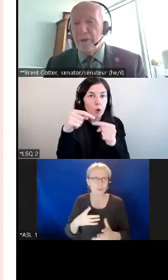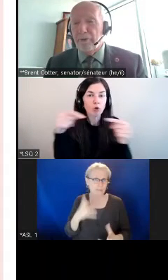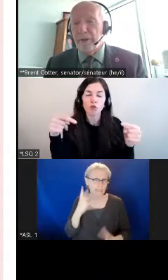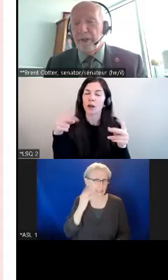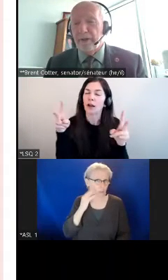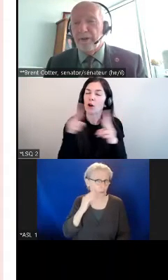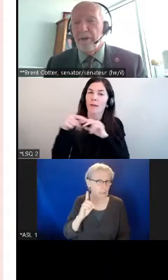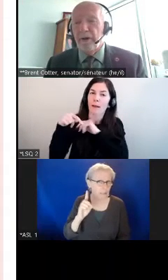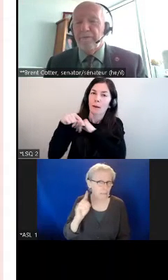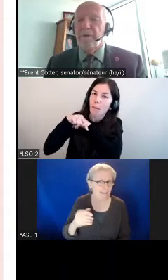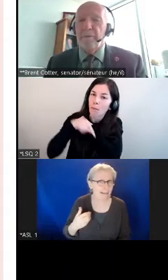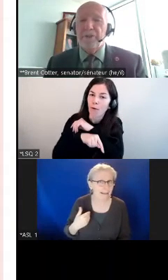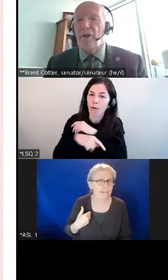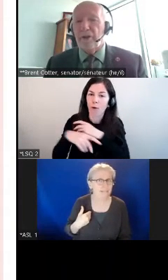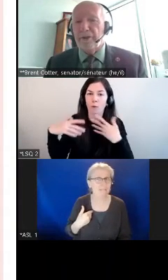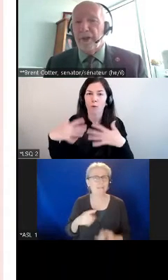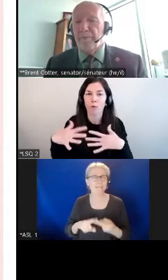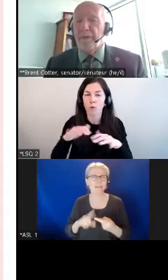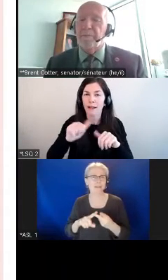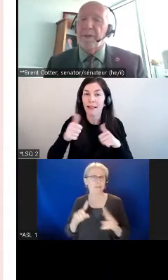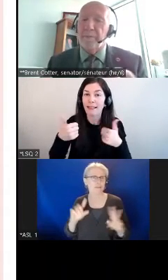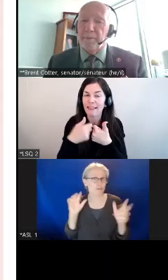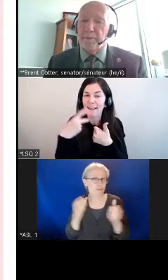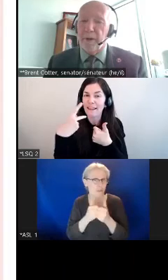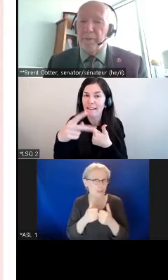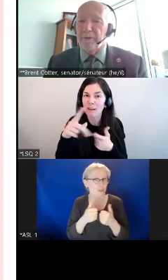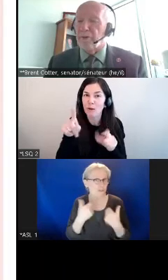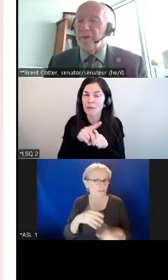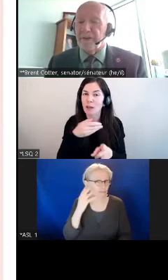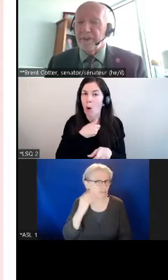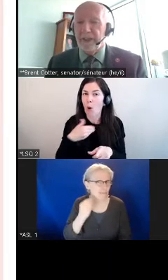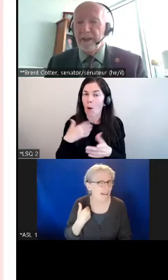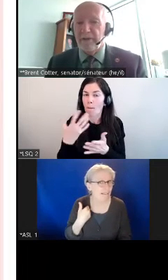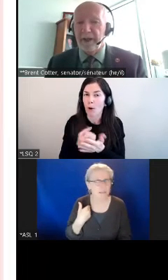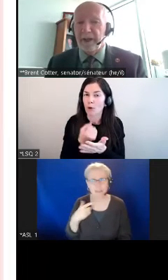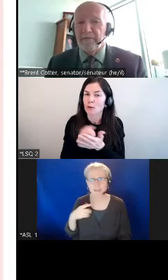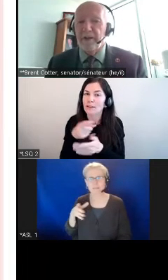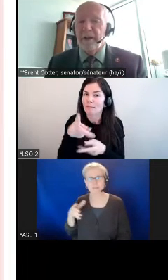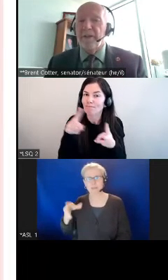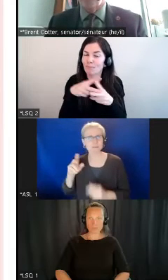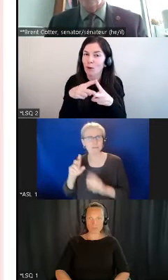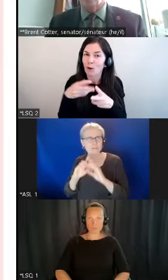THE OPPORTUNITY HERE FOR A MUCH LONGER TIME THAN PEOPLE IN PARLIAMENT OR IN THE SENATE EVER HAVE.